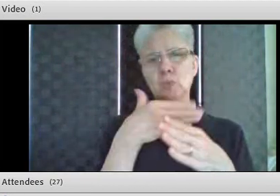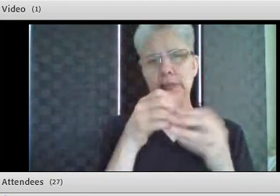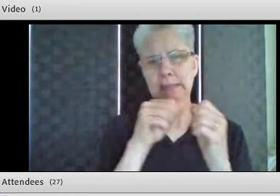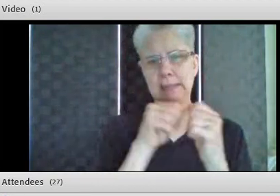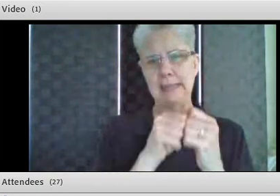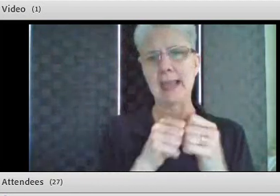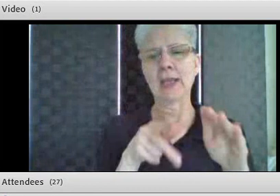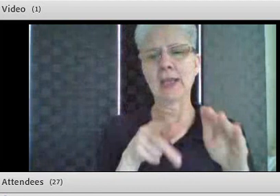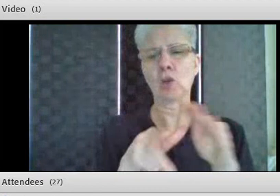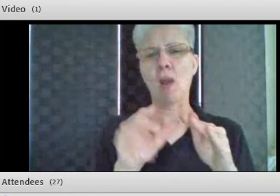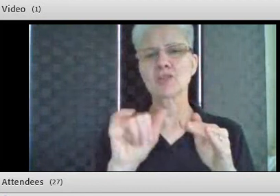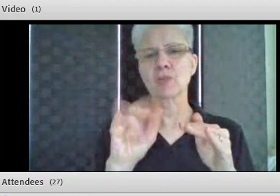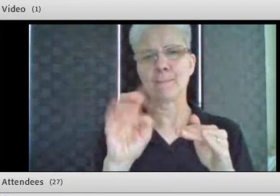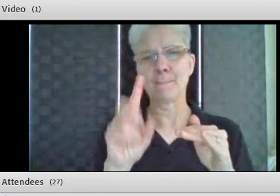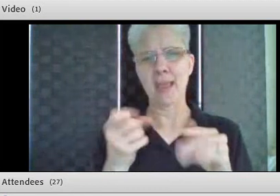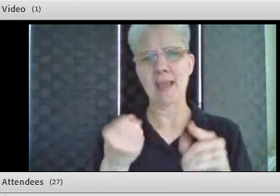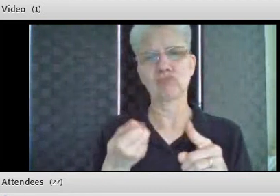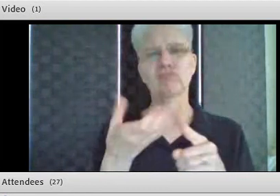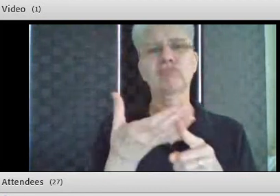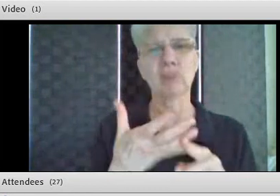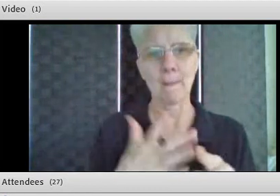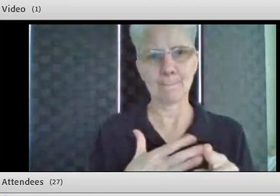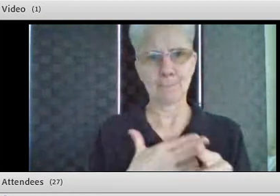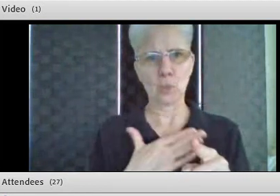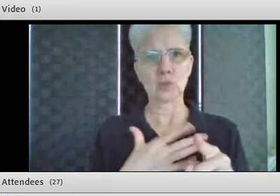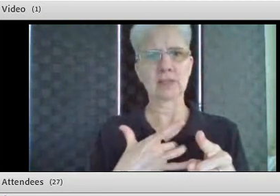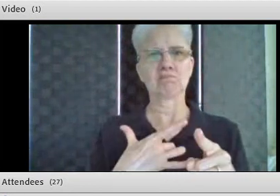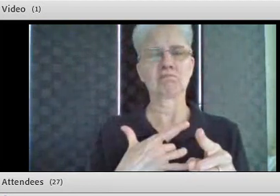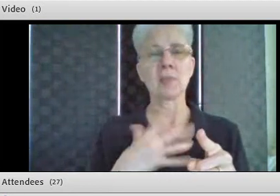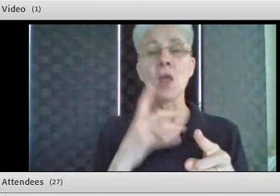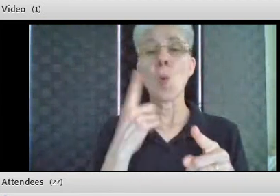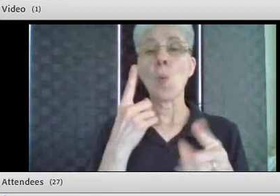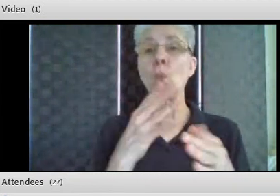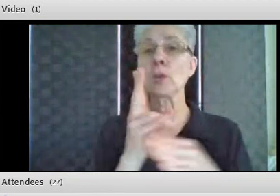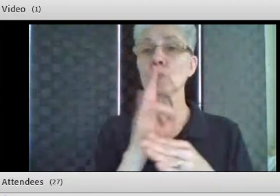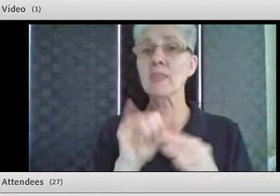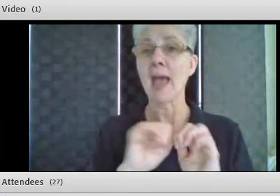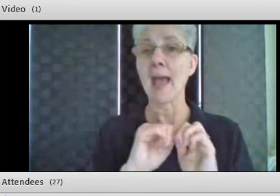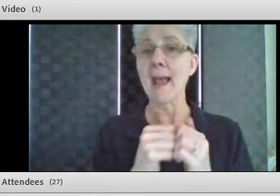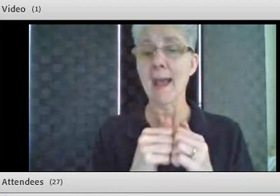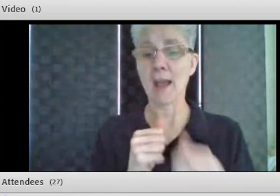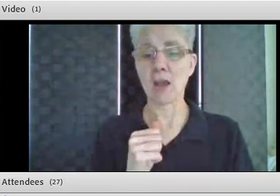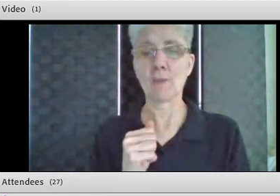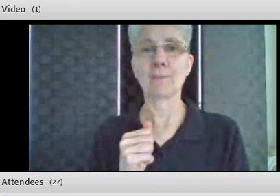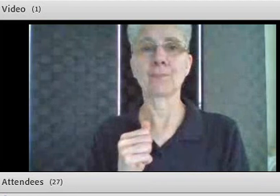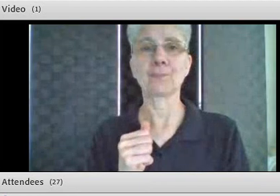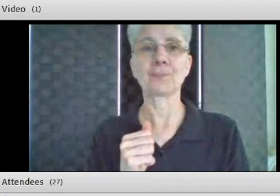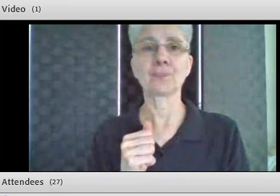why that is the way it is, that's okay, but it's surprisingly easy to create music in Garage Band